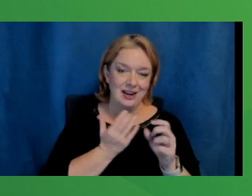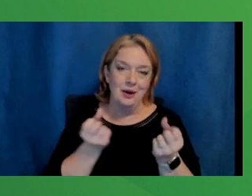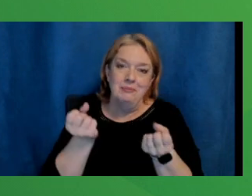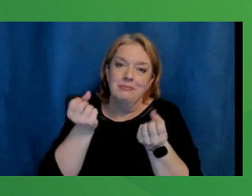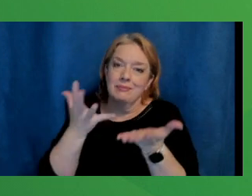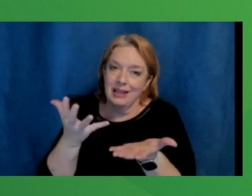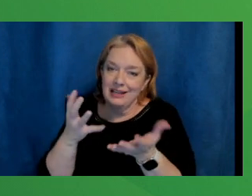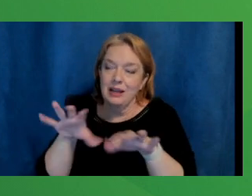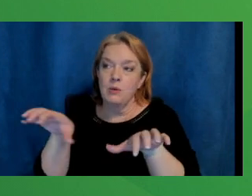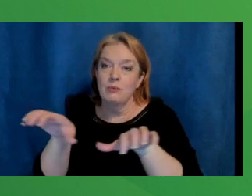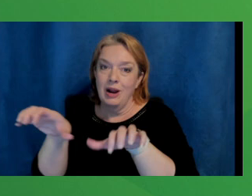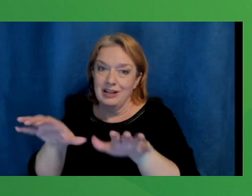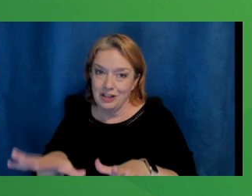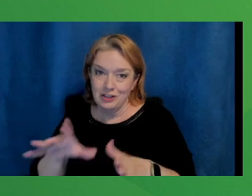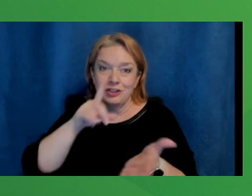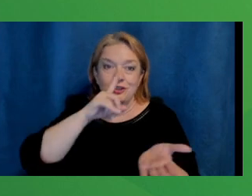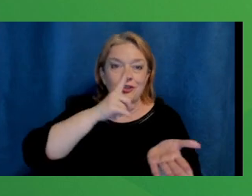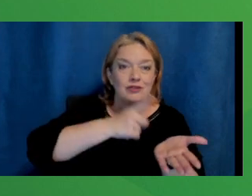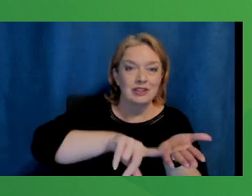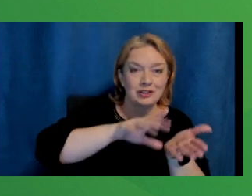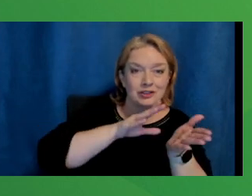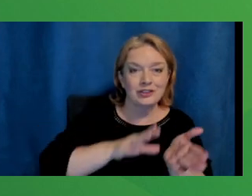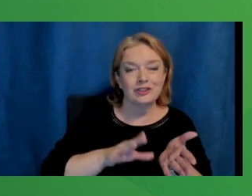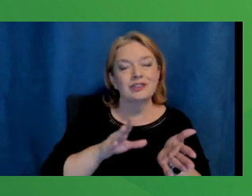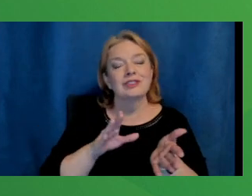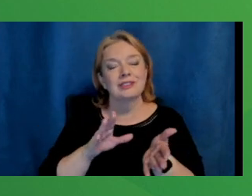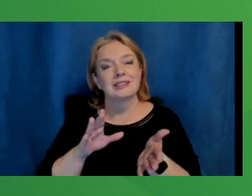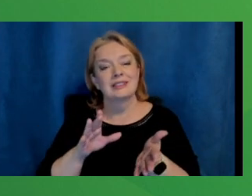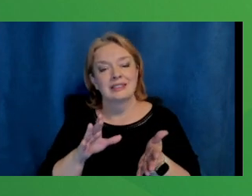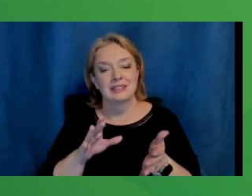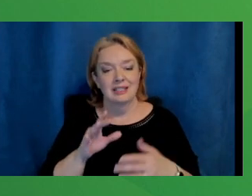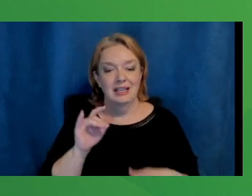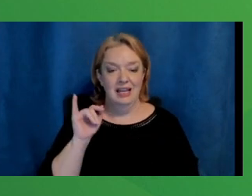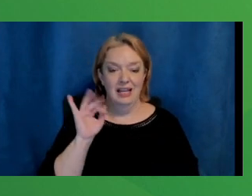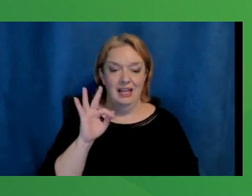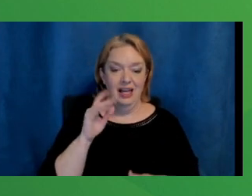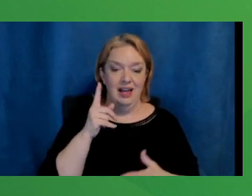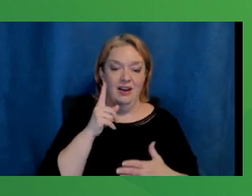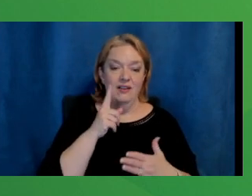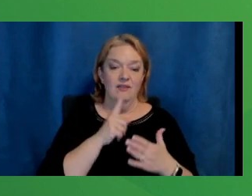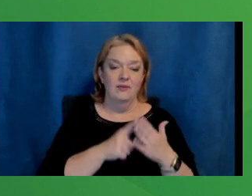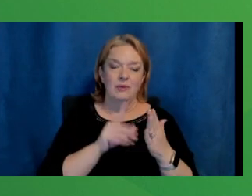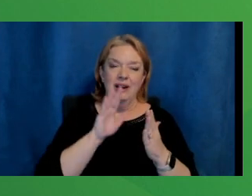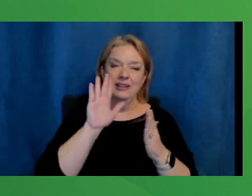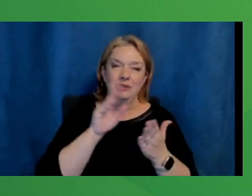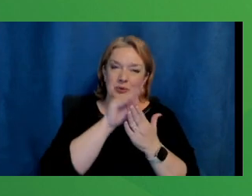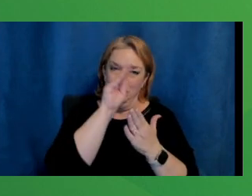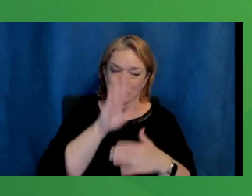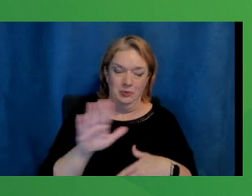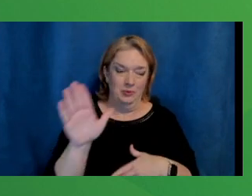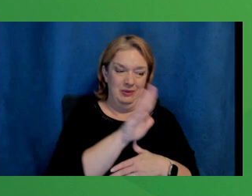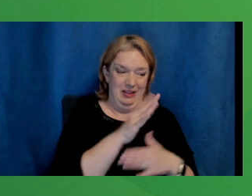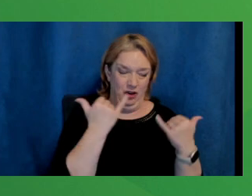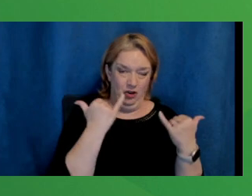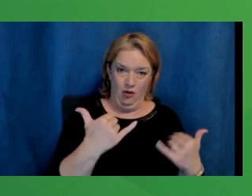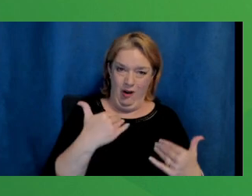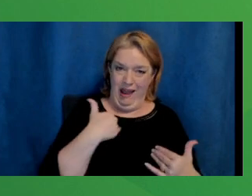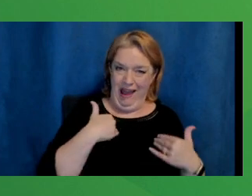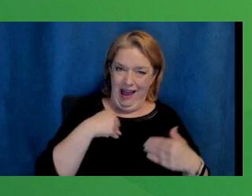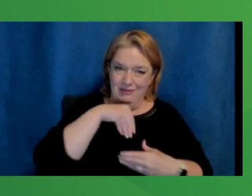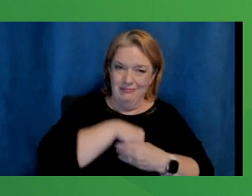we feel that by drawing on the assets and talents of students, engaging them in this curriculum,